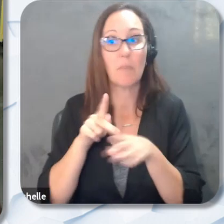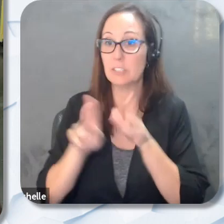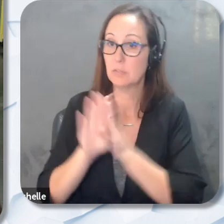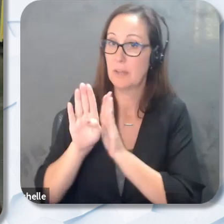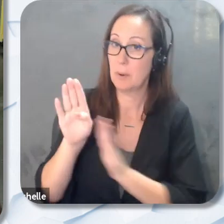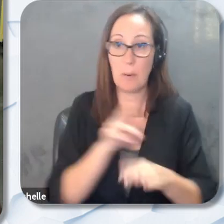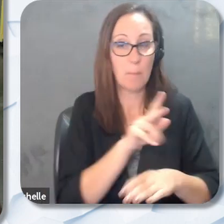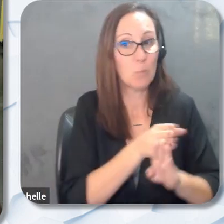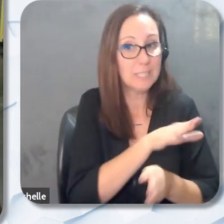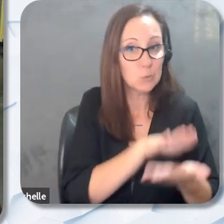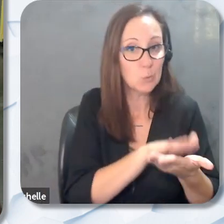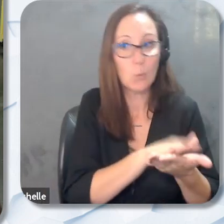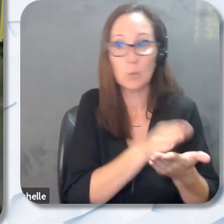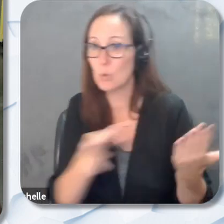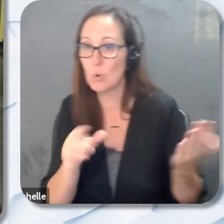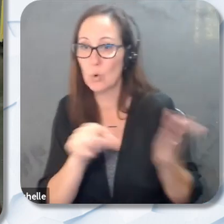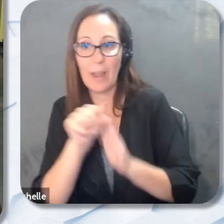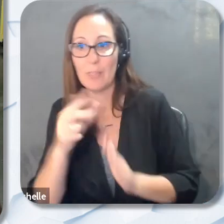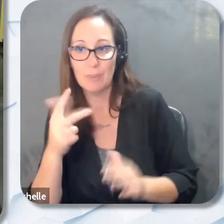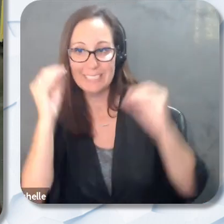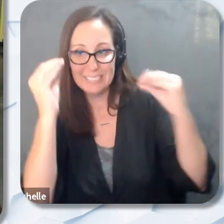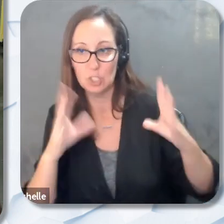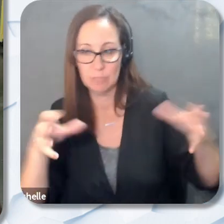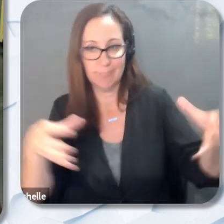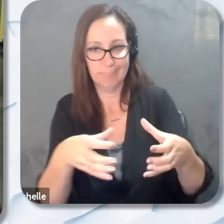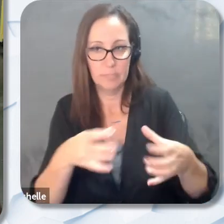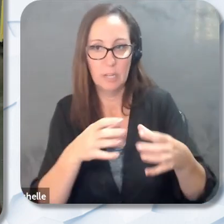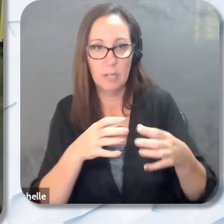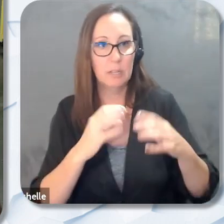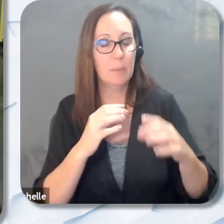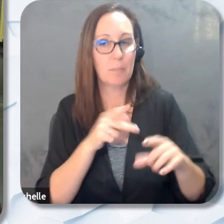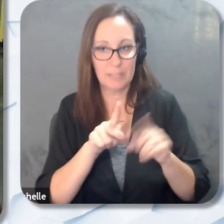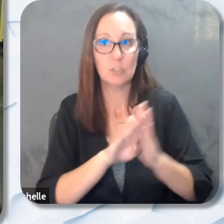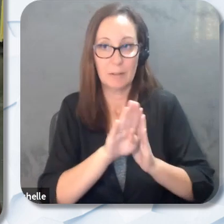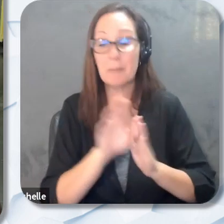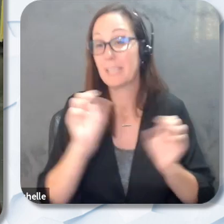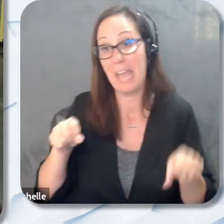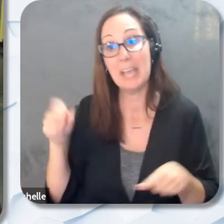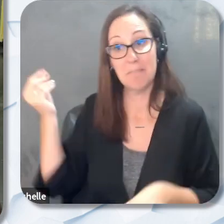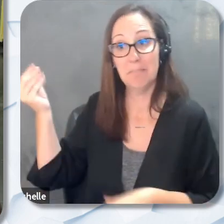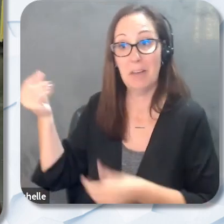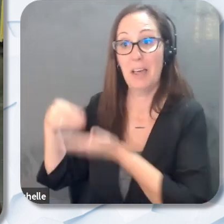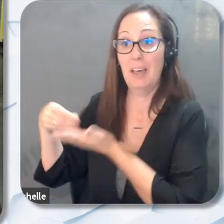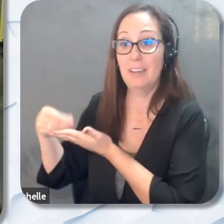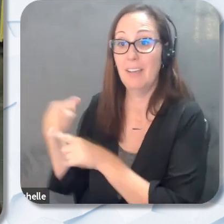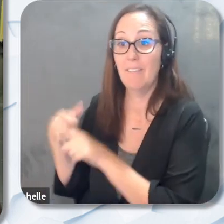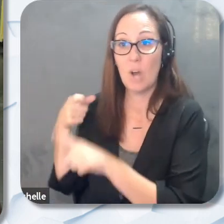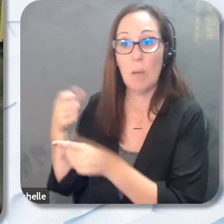grade three teachers just want to highlight again that you can use funds. From the new state funds